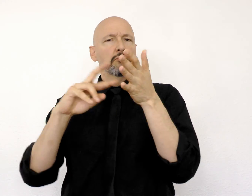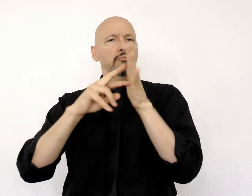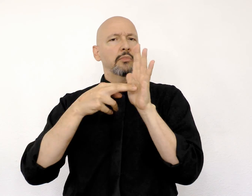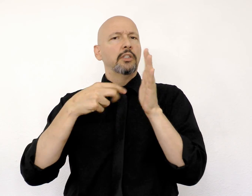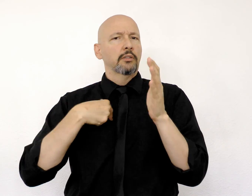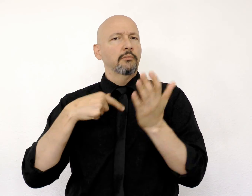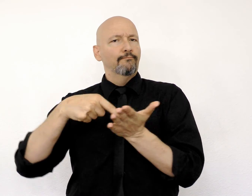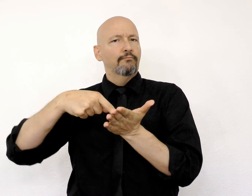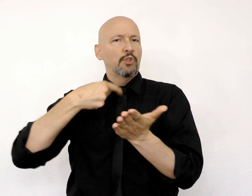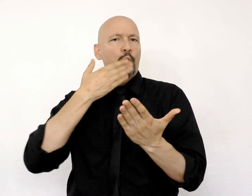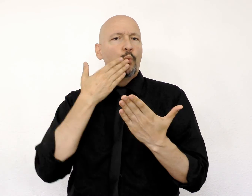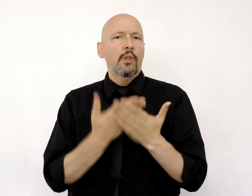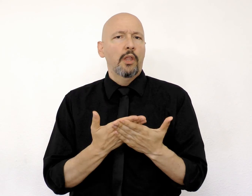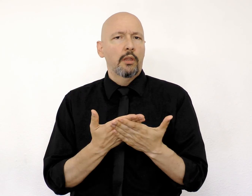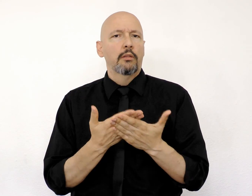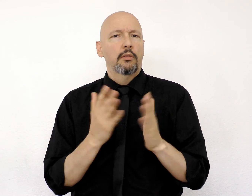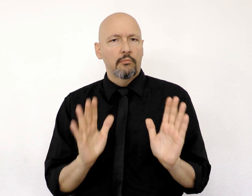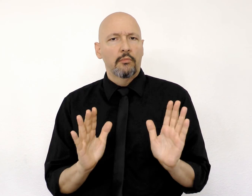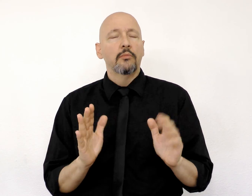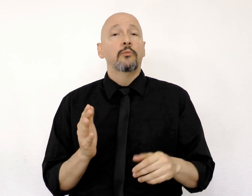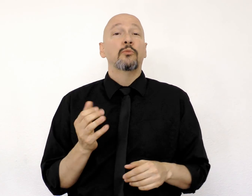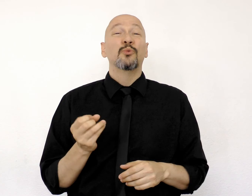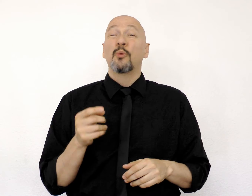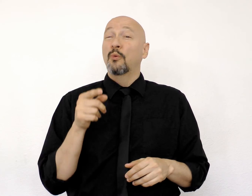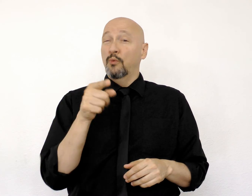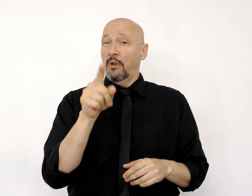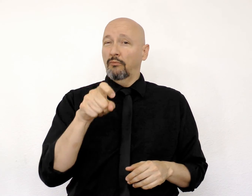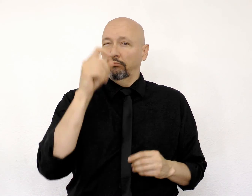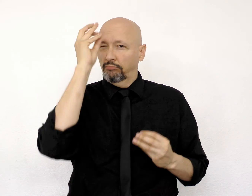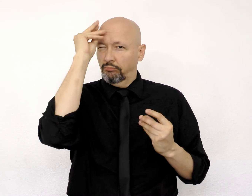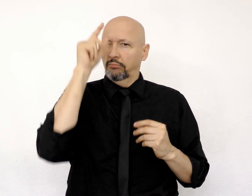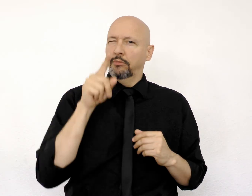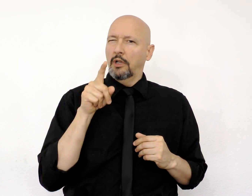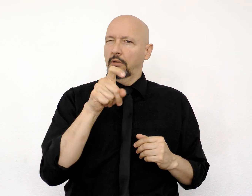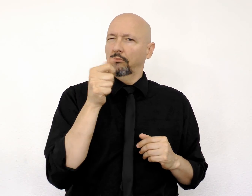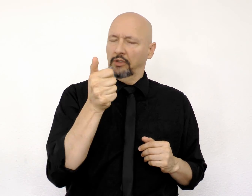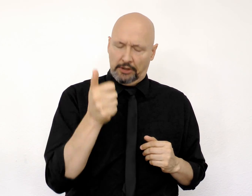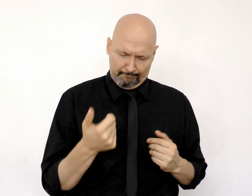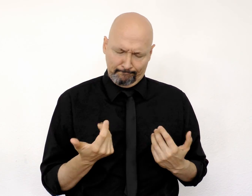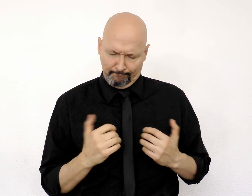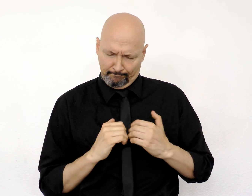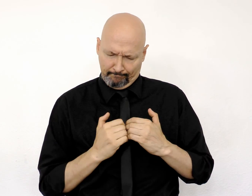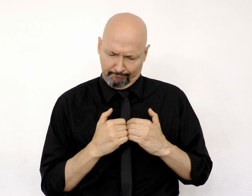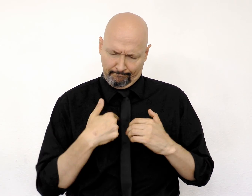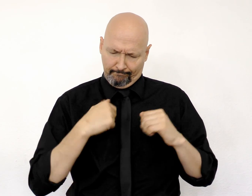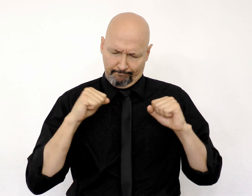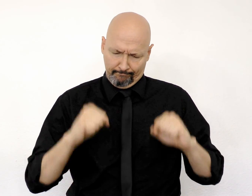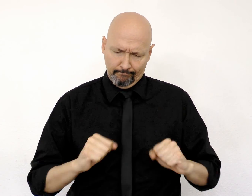means I'm going to be piad well. So you need to think about this and ask yourself...